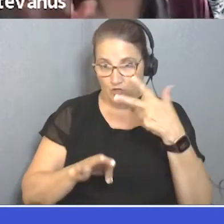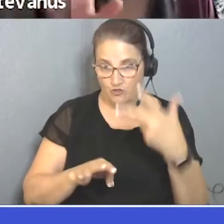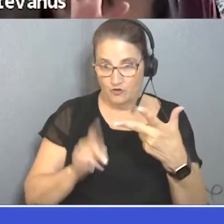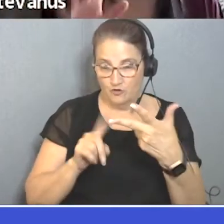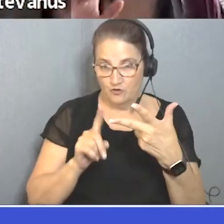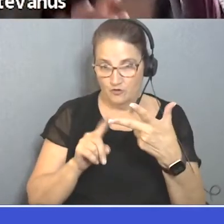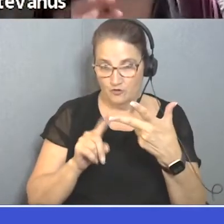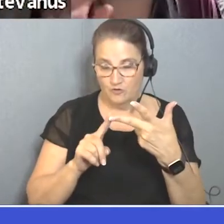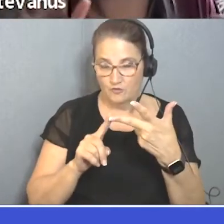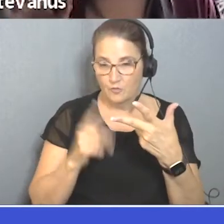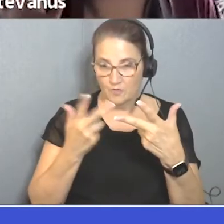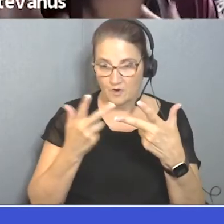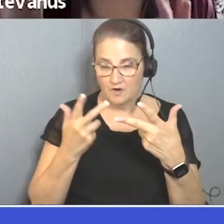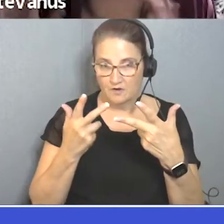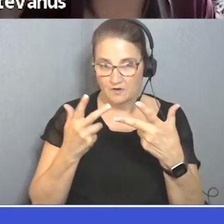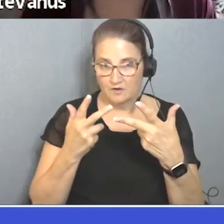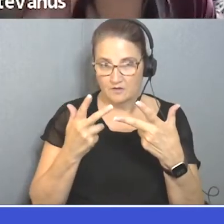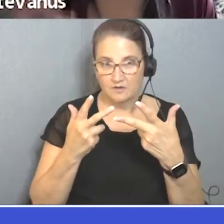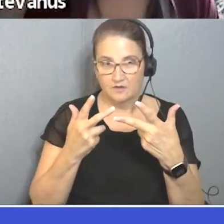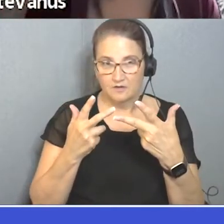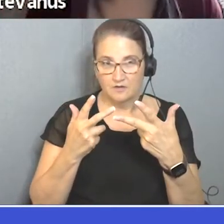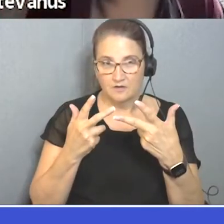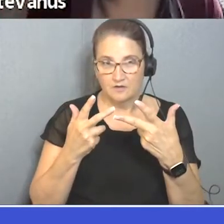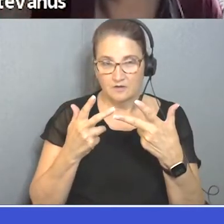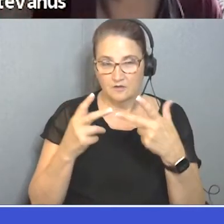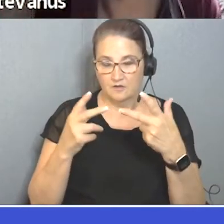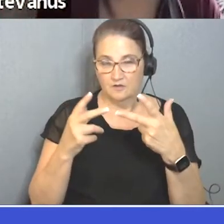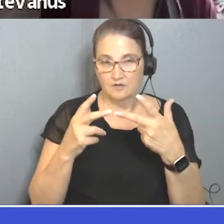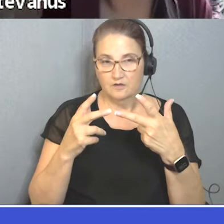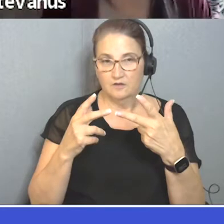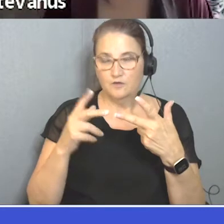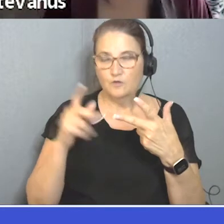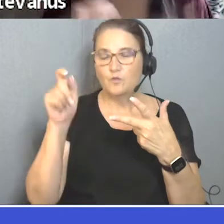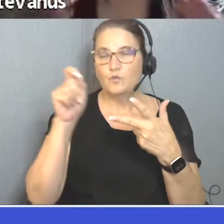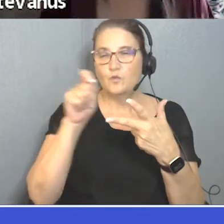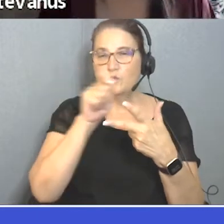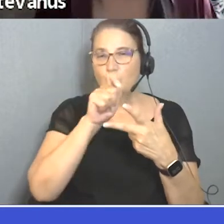so the third invitation is on the square three of your canvas.